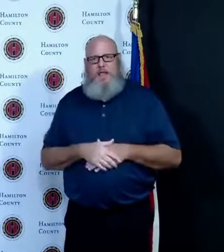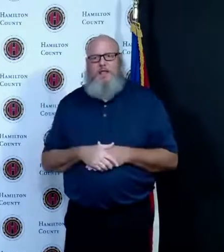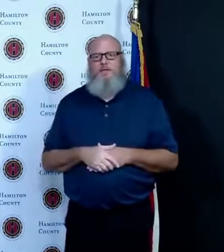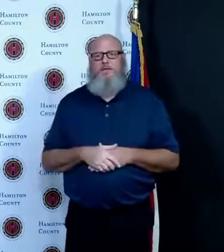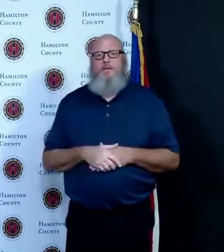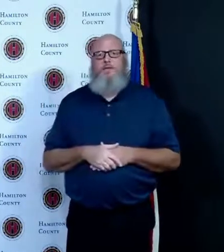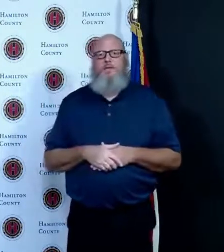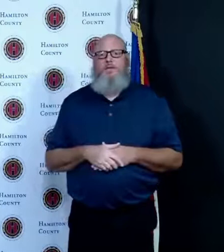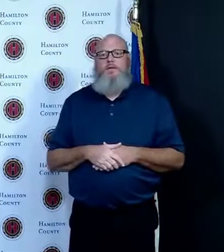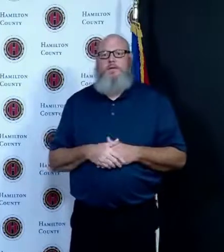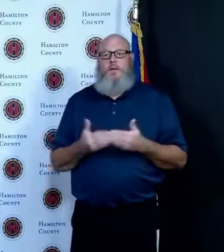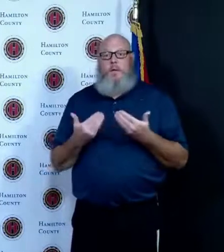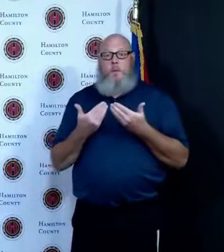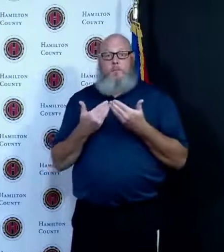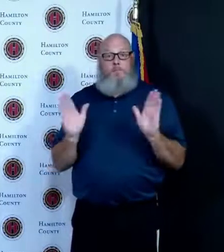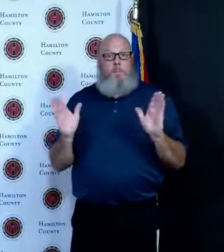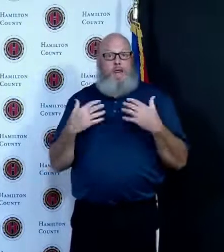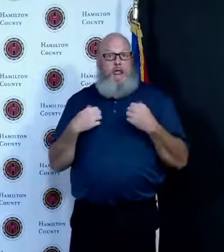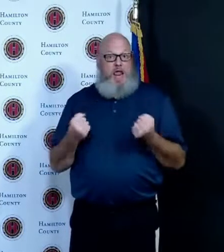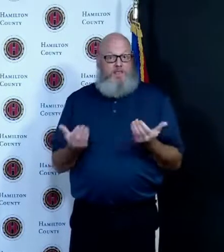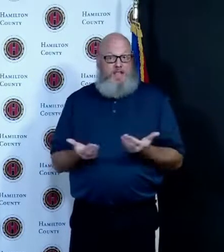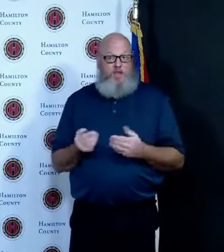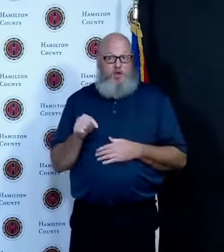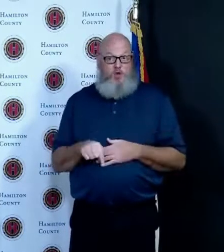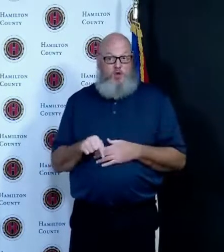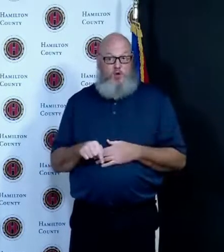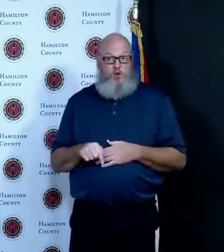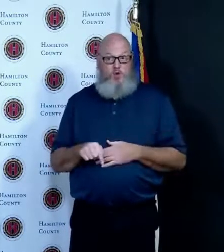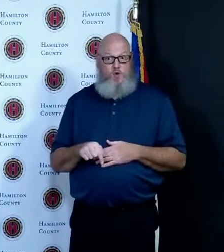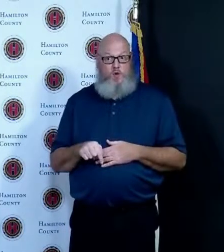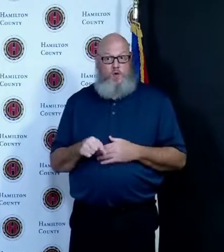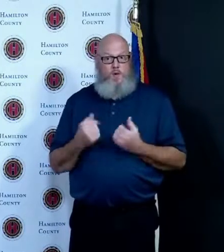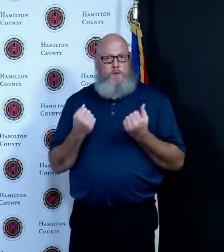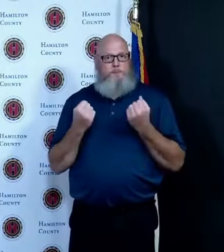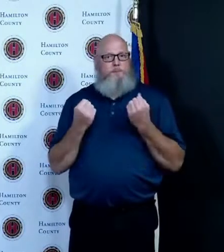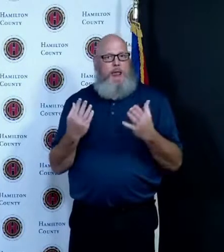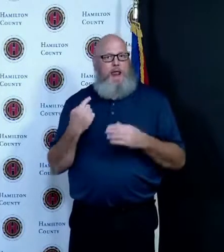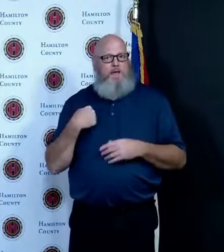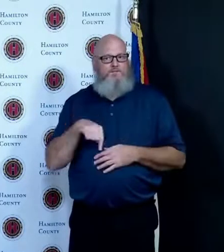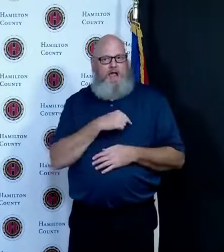partners in Hamilton County that are working on this effort including our hospital systems as well